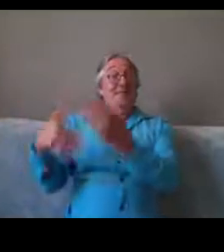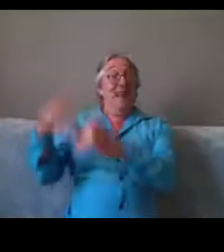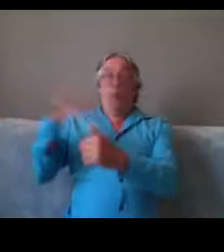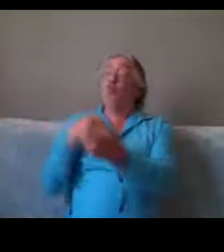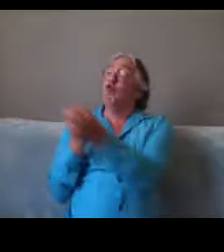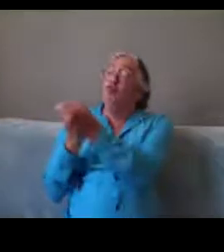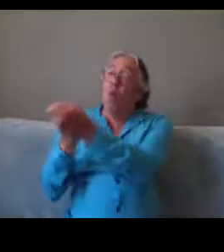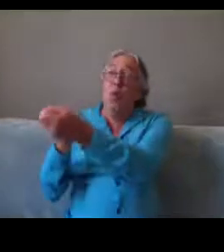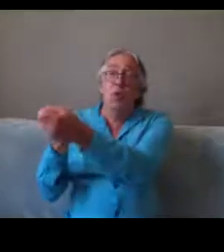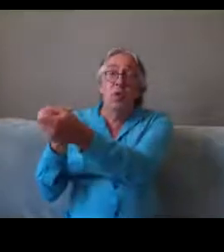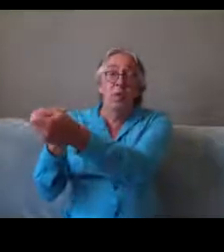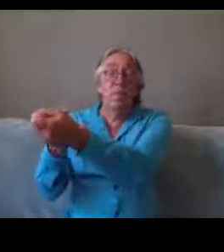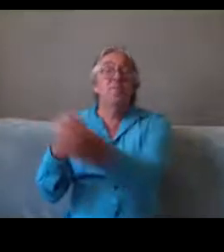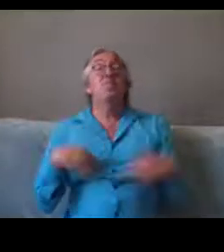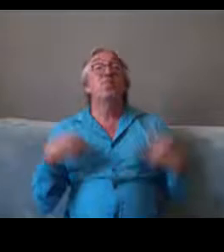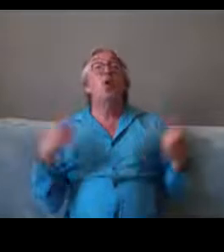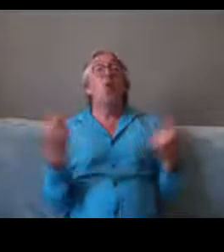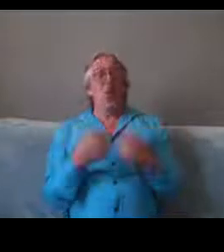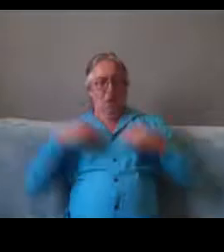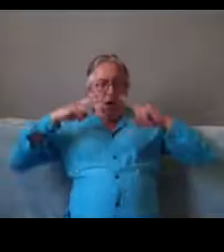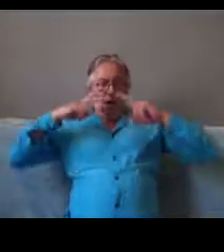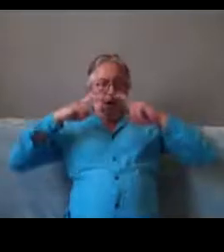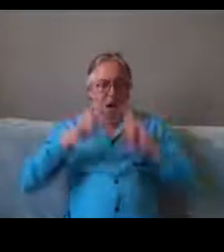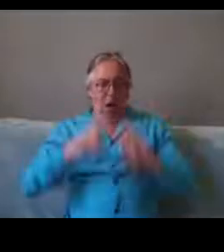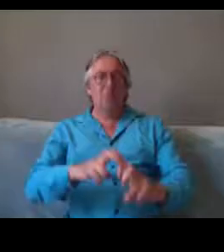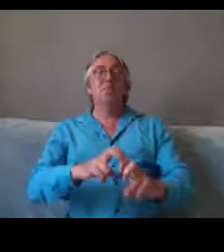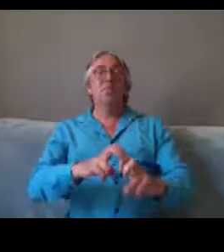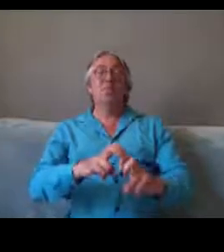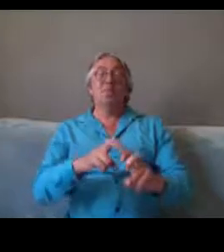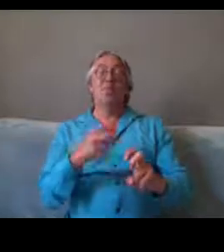over the period 2014-2018.